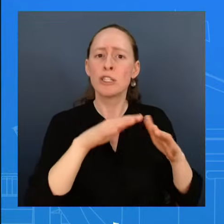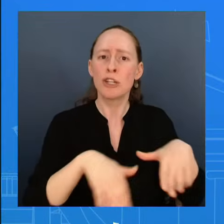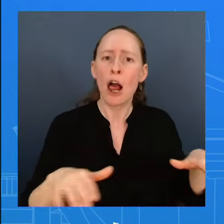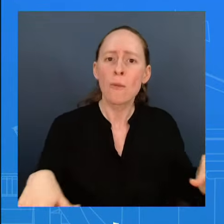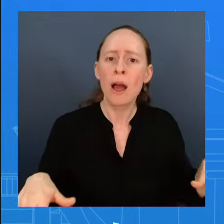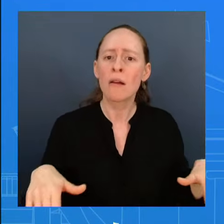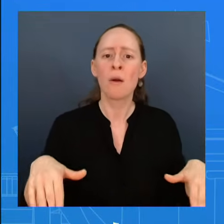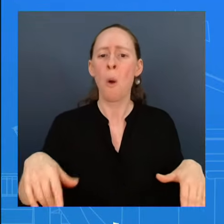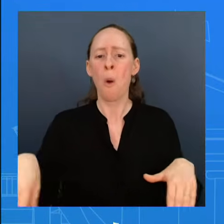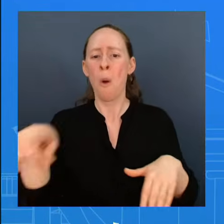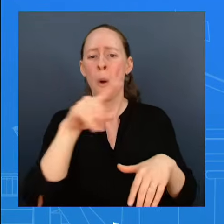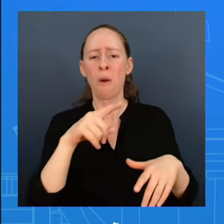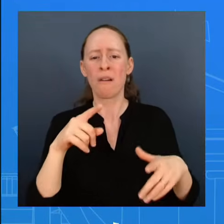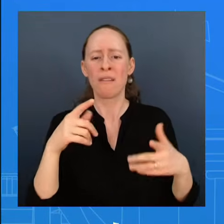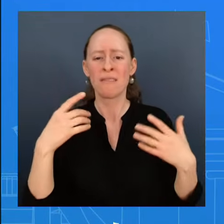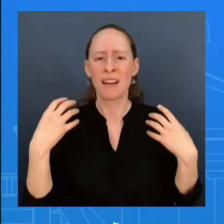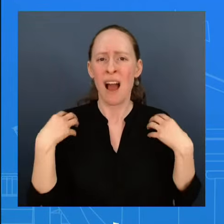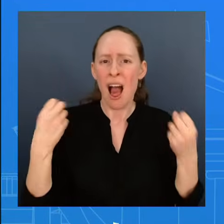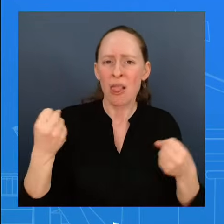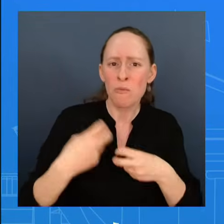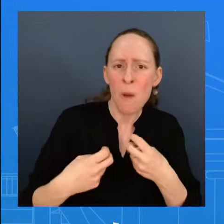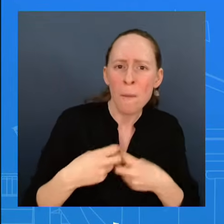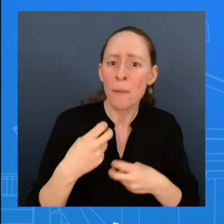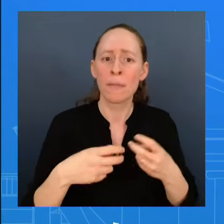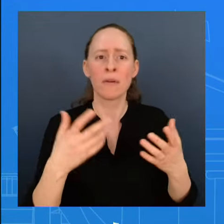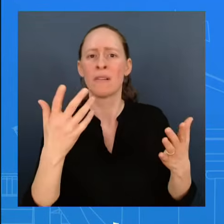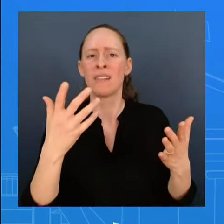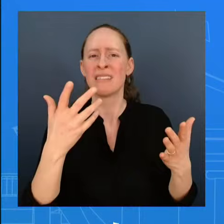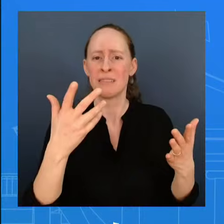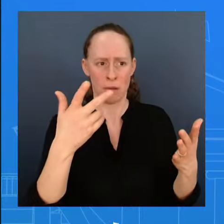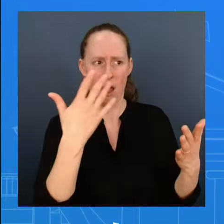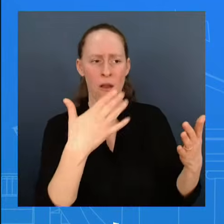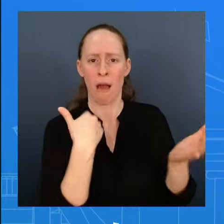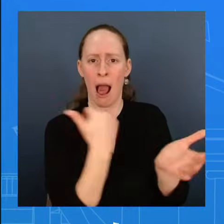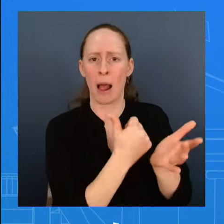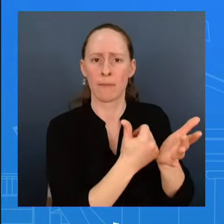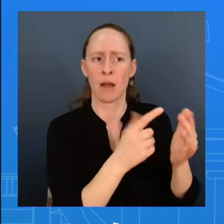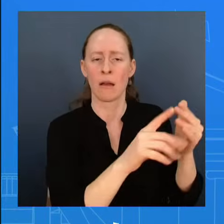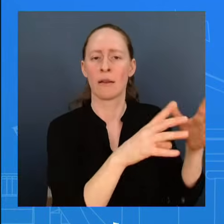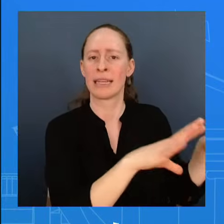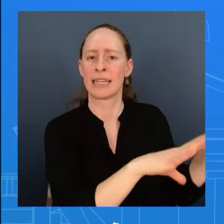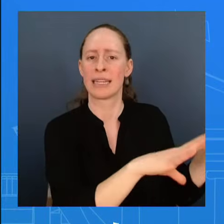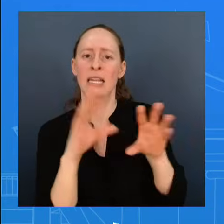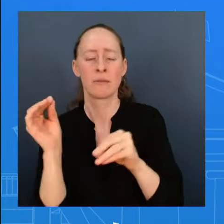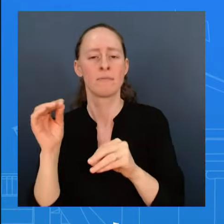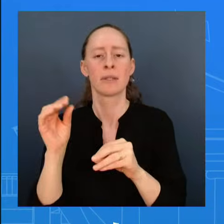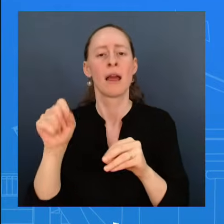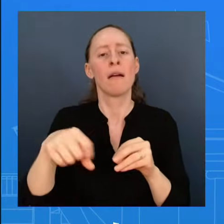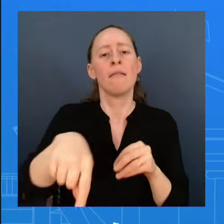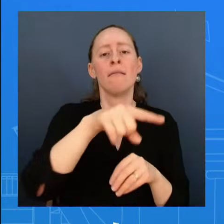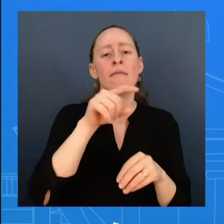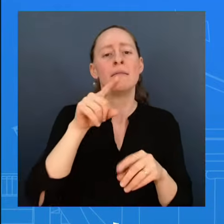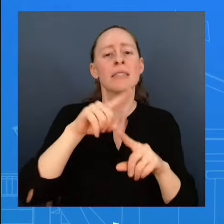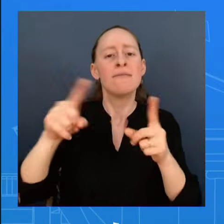get out of harm's way and receive care at nearby hospitals in the region. And let's not forget, the Pre- -- the President, this --